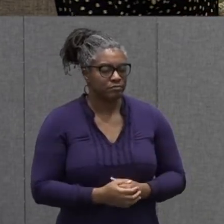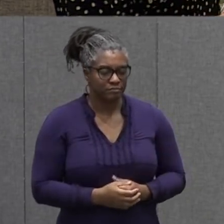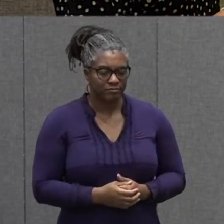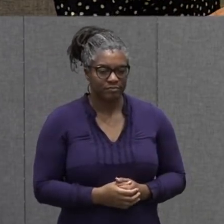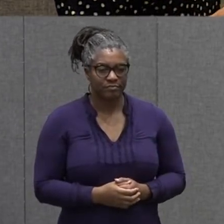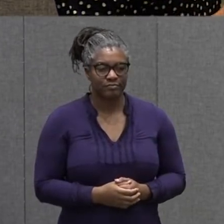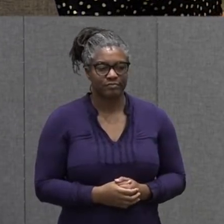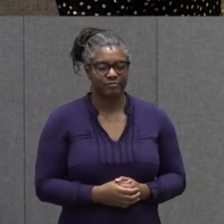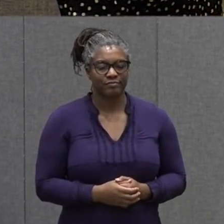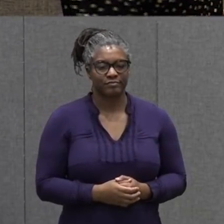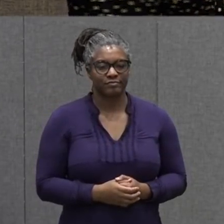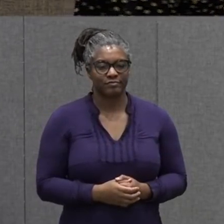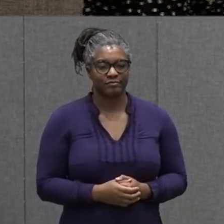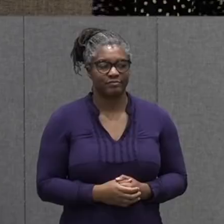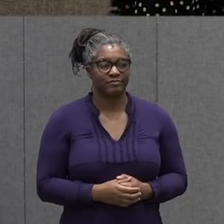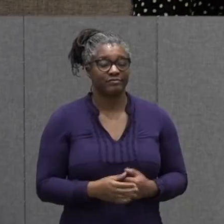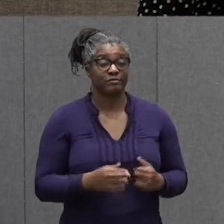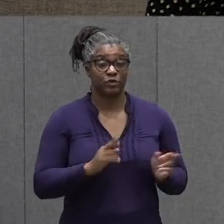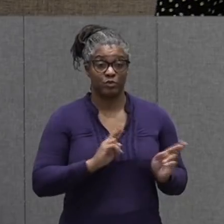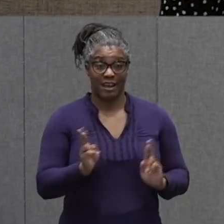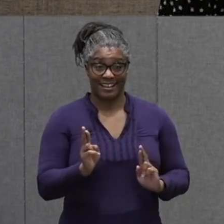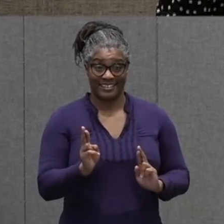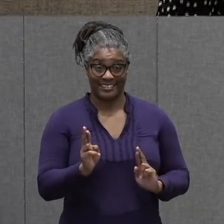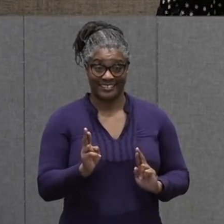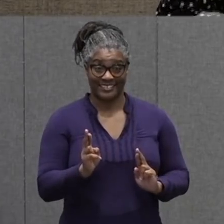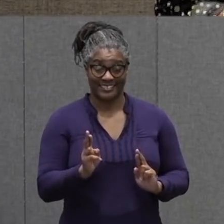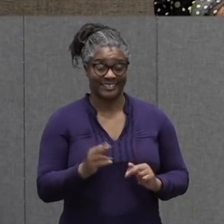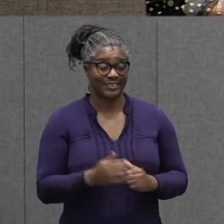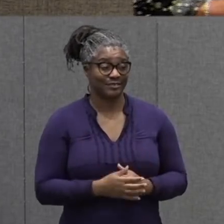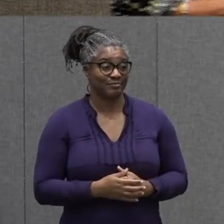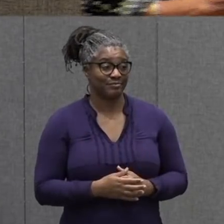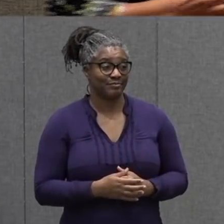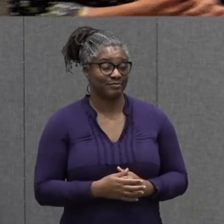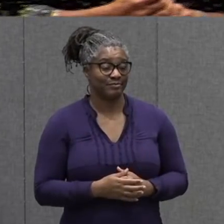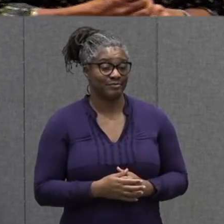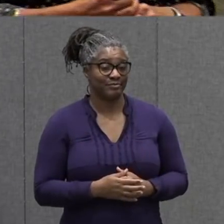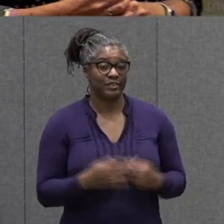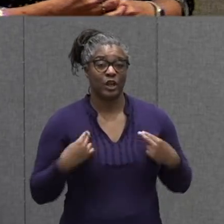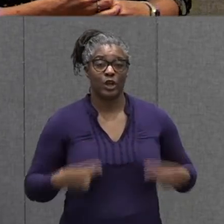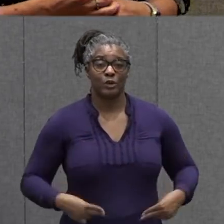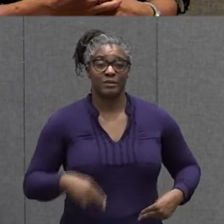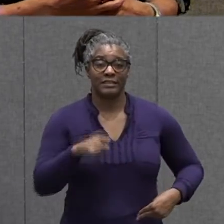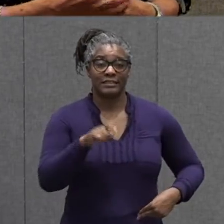Let's try this. Humans need plants to live. Did you know that?